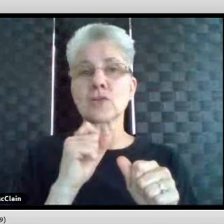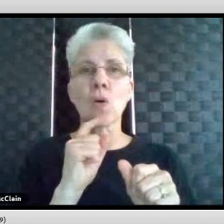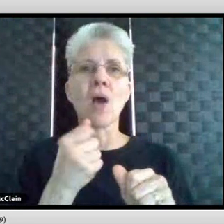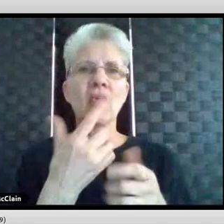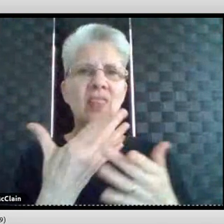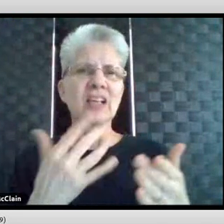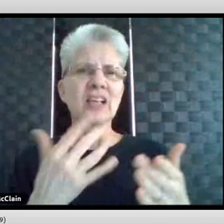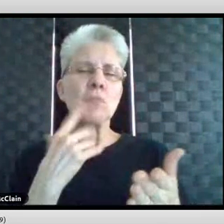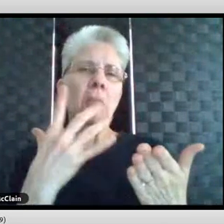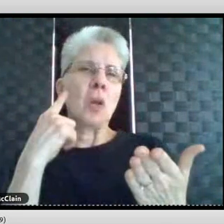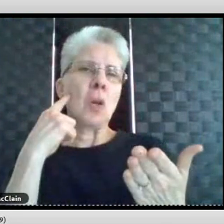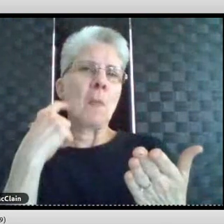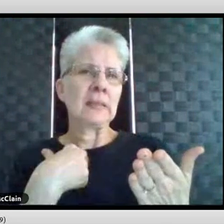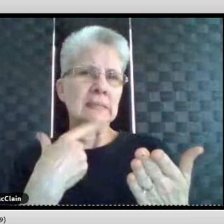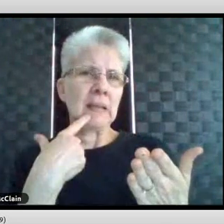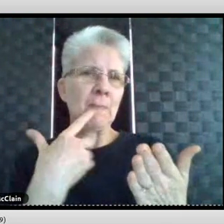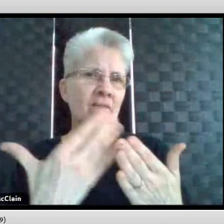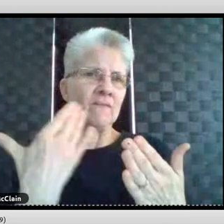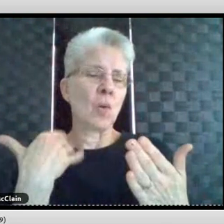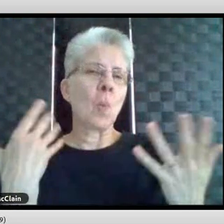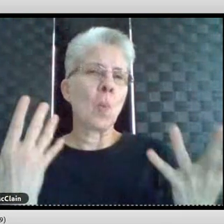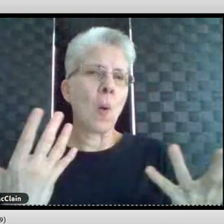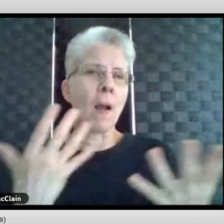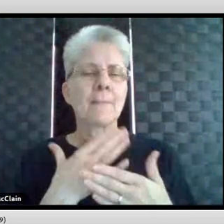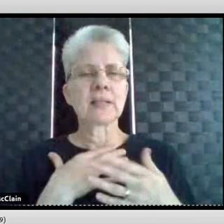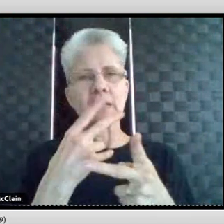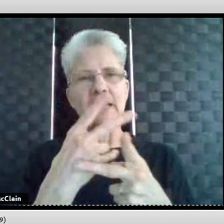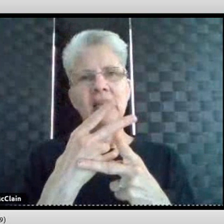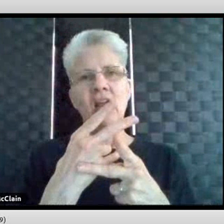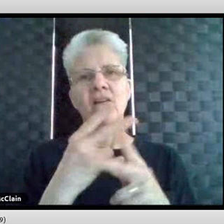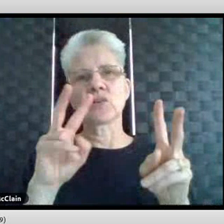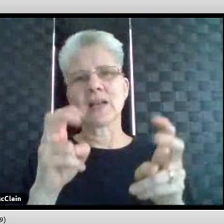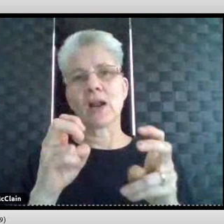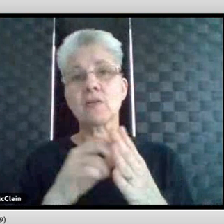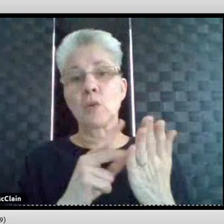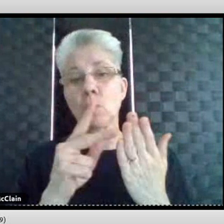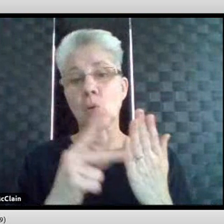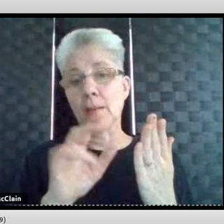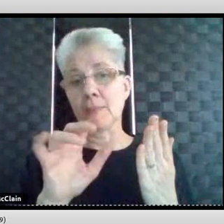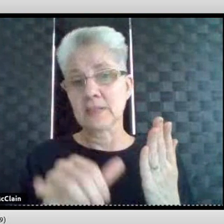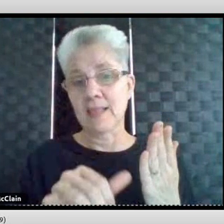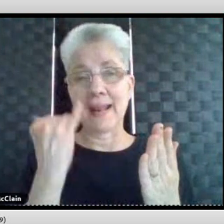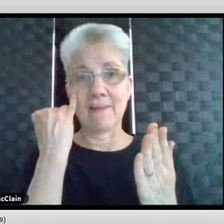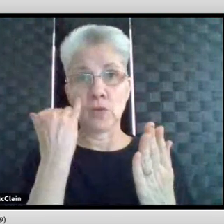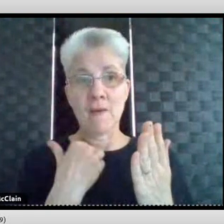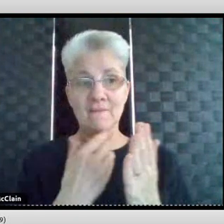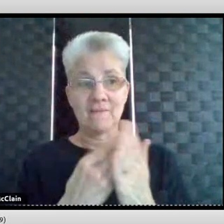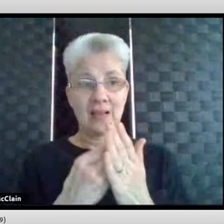that you've probably heard me say. Please be careful of the titles of your programs. If you have a financial program and call it